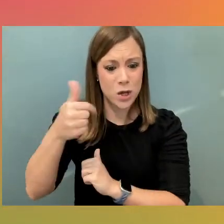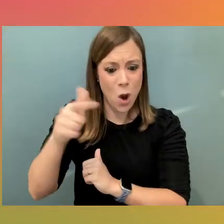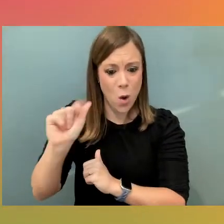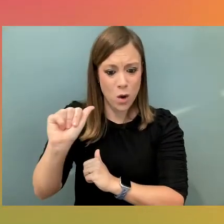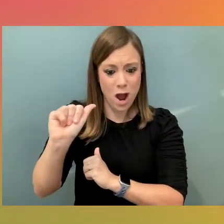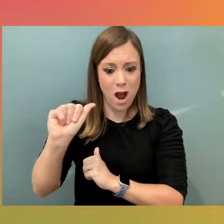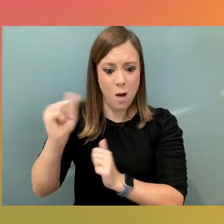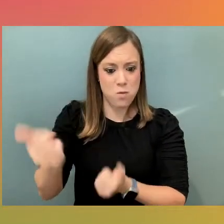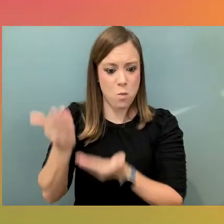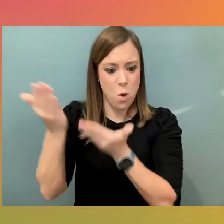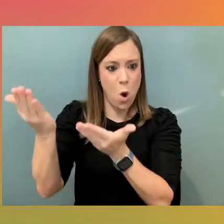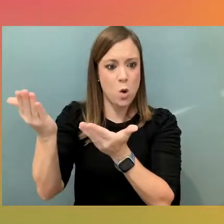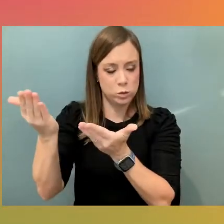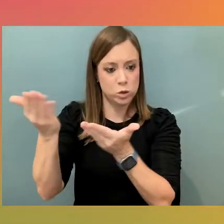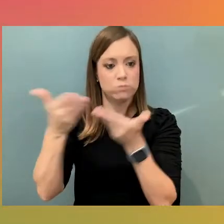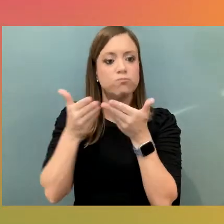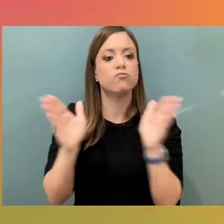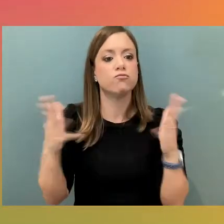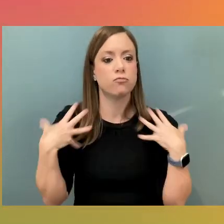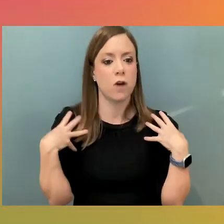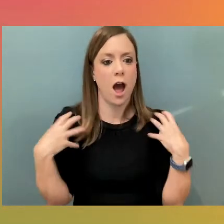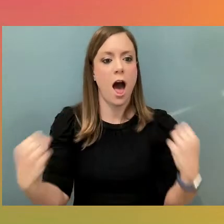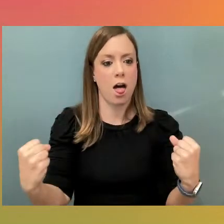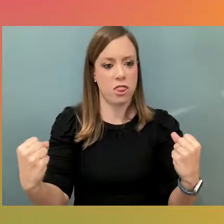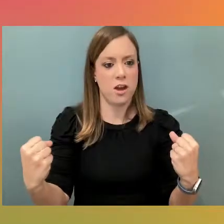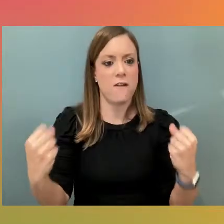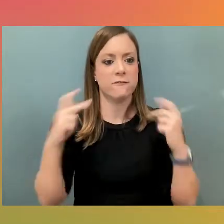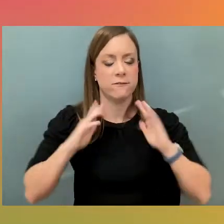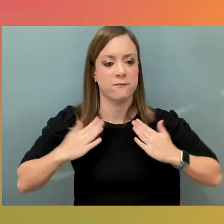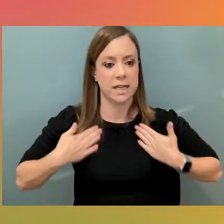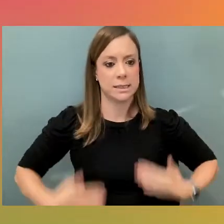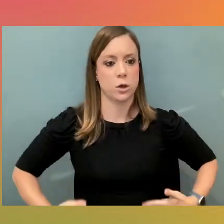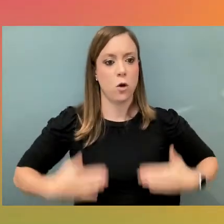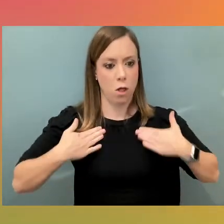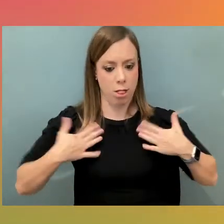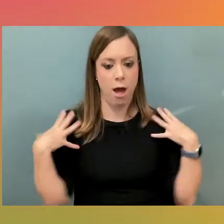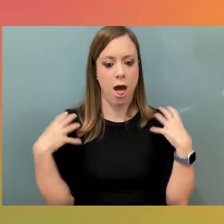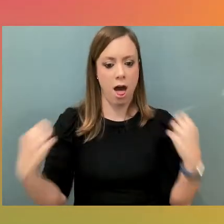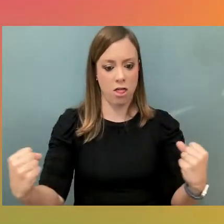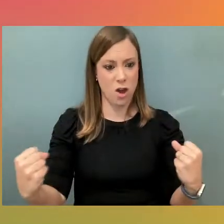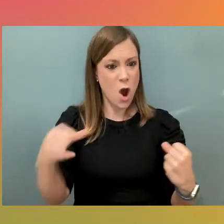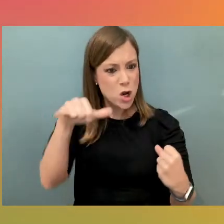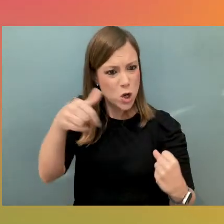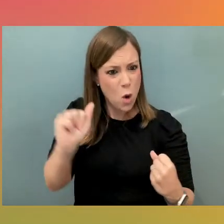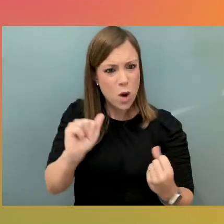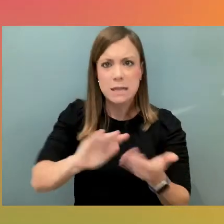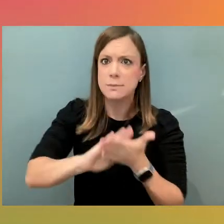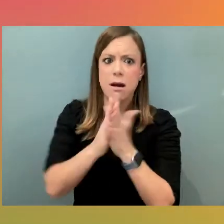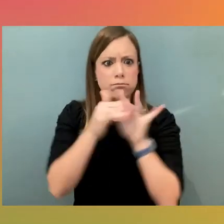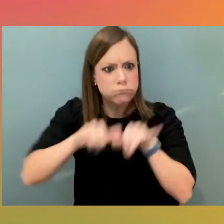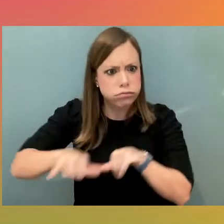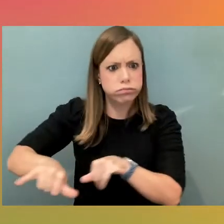FOR HOW YOGA PROMOTES OVERALL HEALTH WHETHER MENTAL HEALTH, PHYSICAL HEALTH AND I AM SO